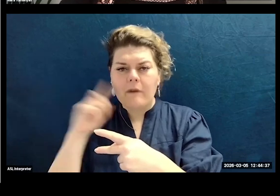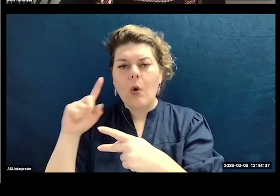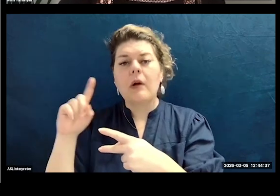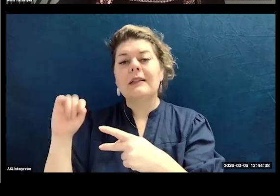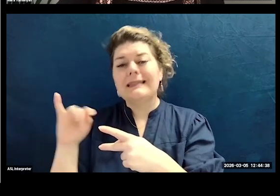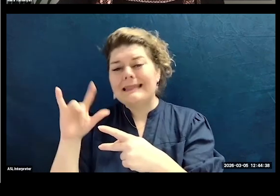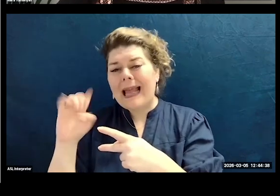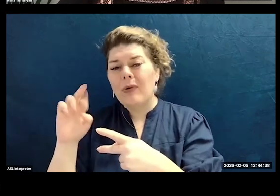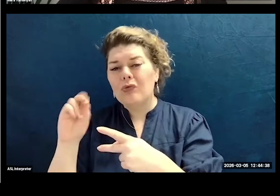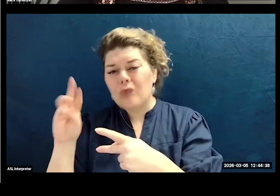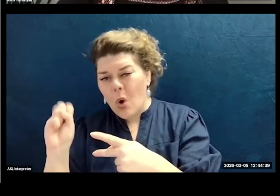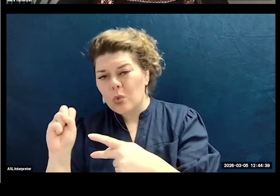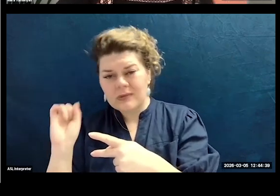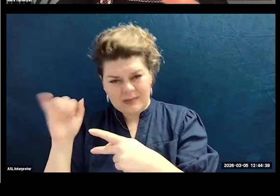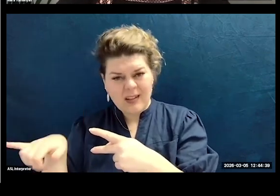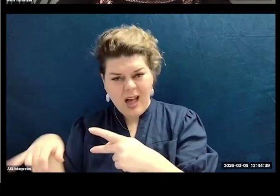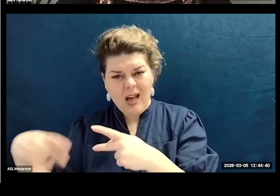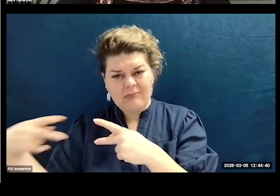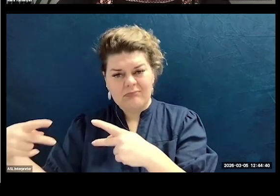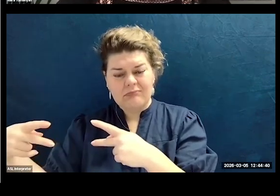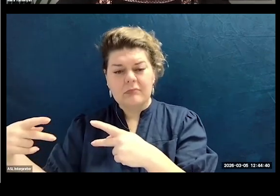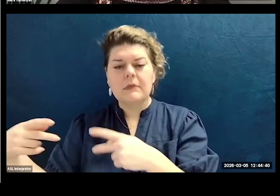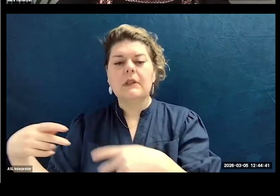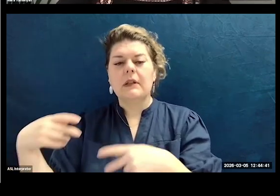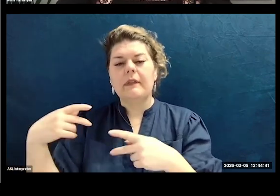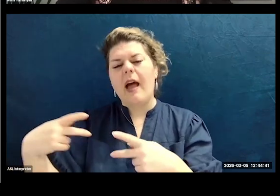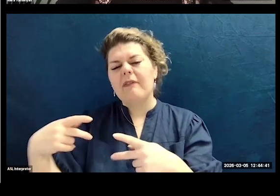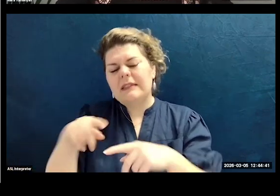housing all tags within a specific row.